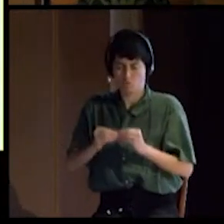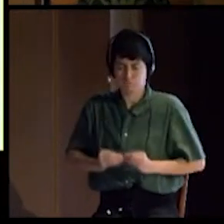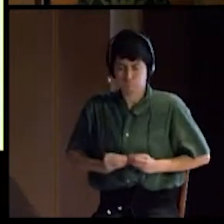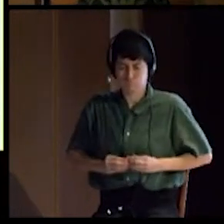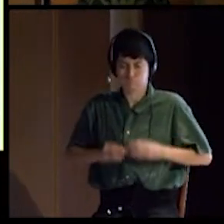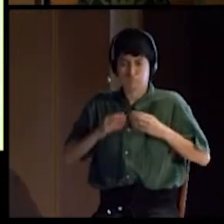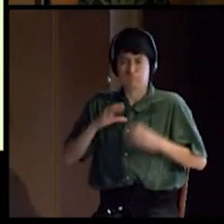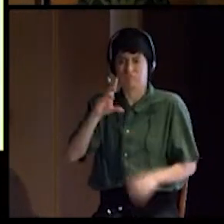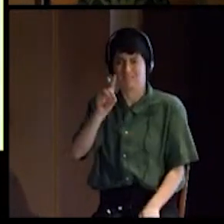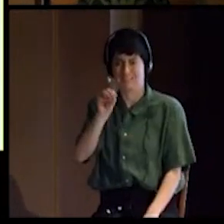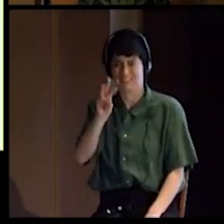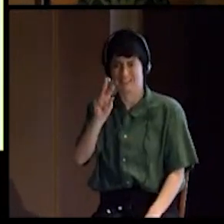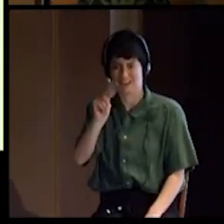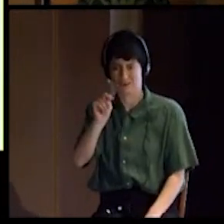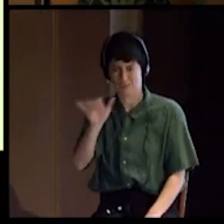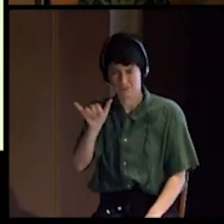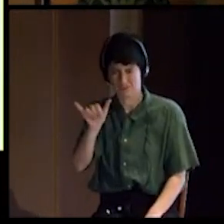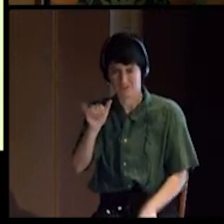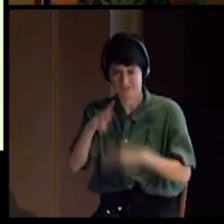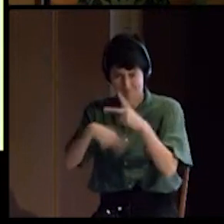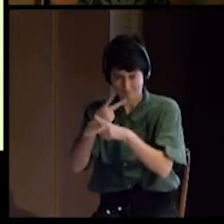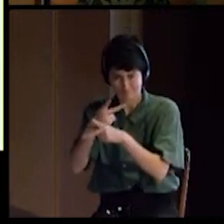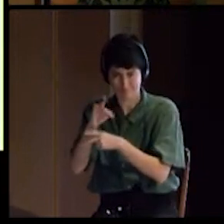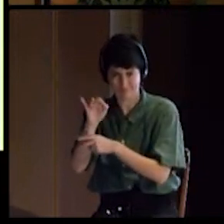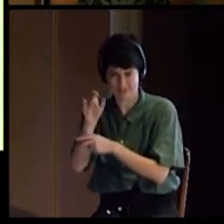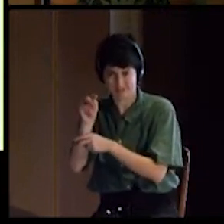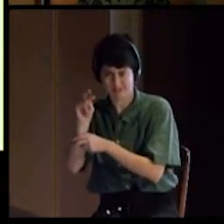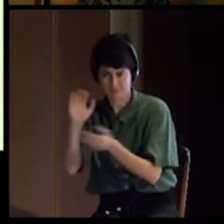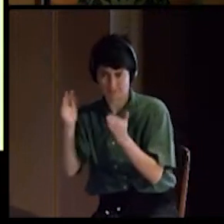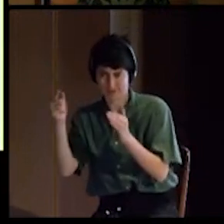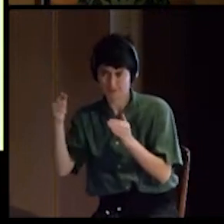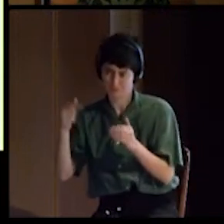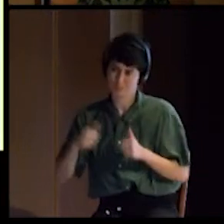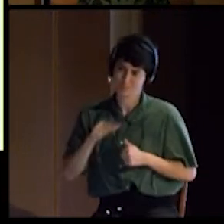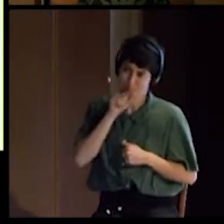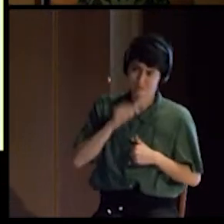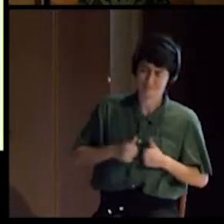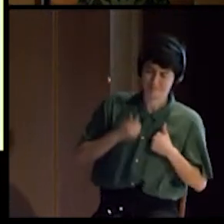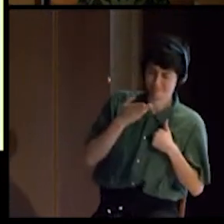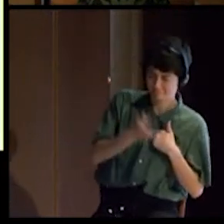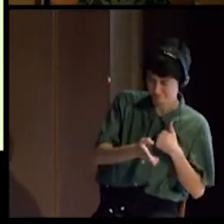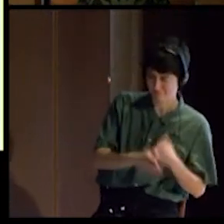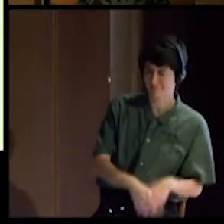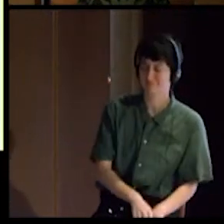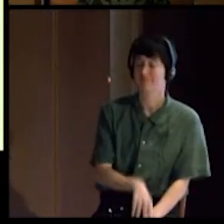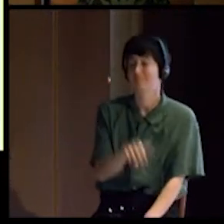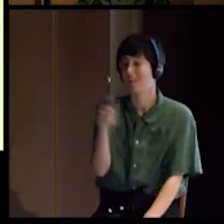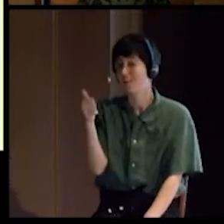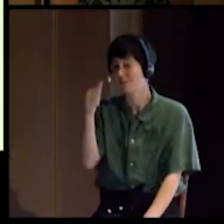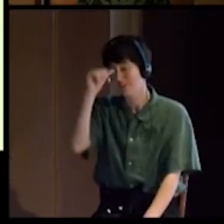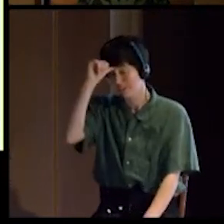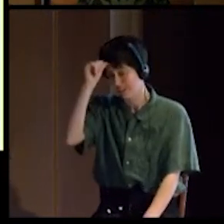I also did a field season out in India in 2022 where we showed the same pattern for house sparrows as well.